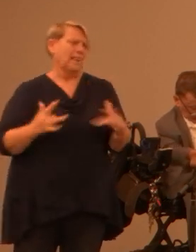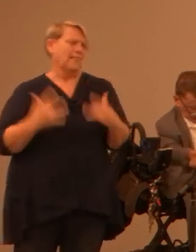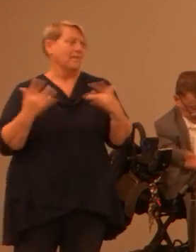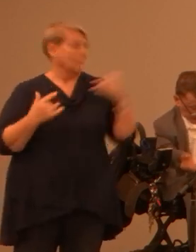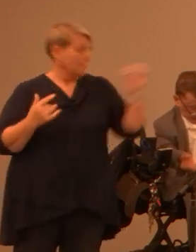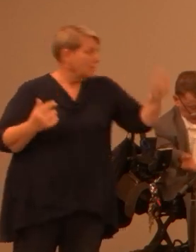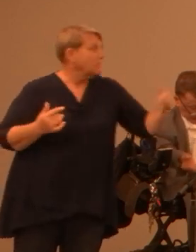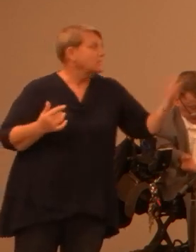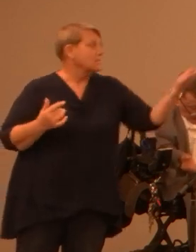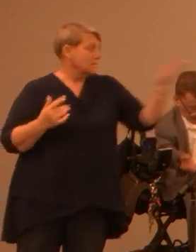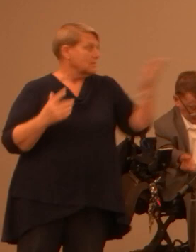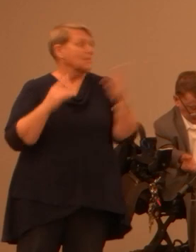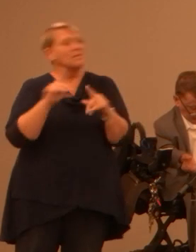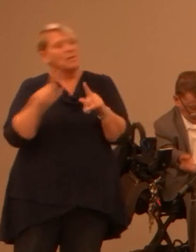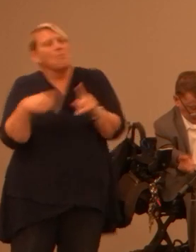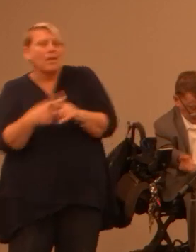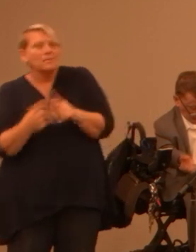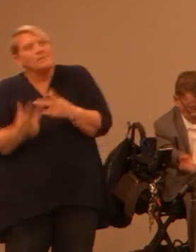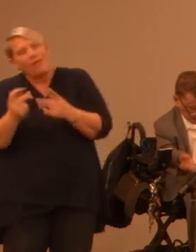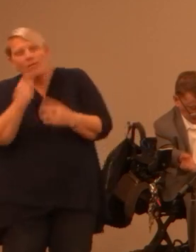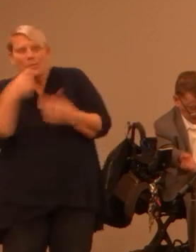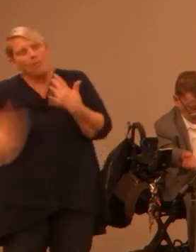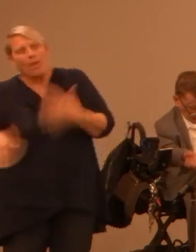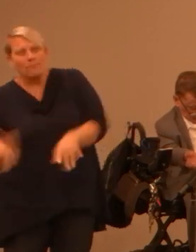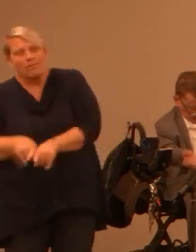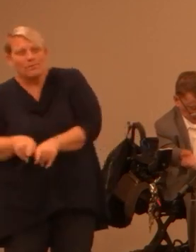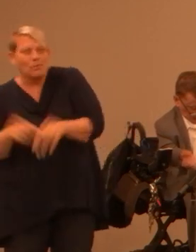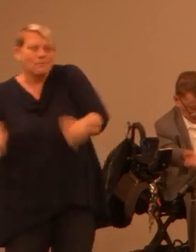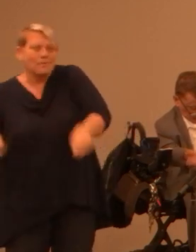and also the bits that are a little bit painful. I mean nobody will